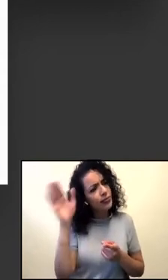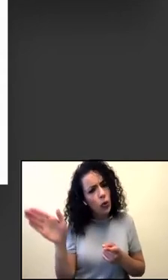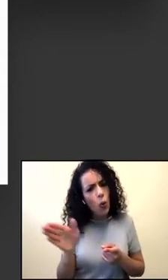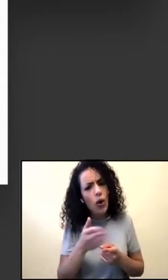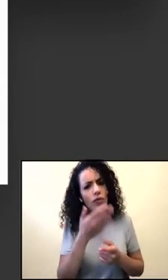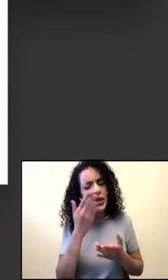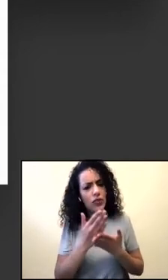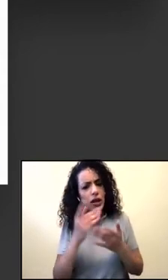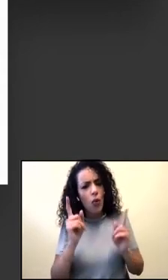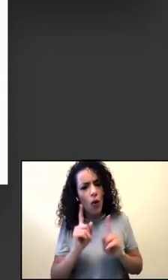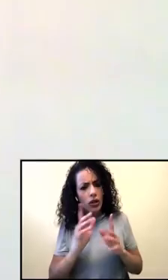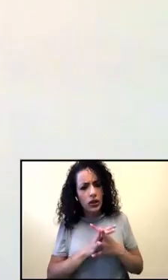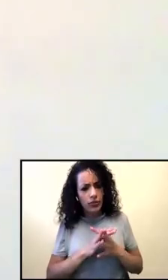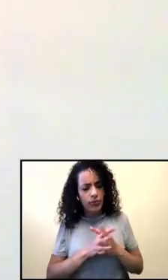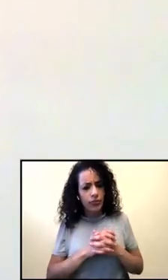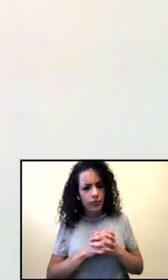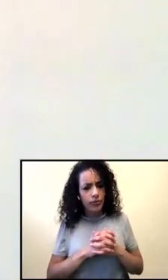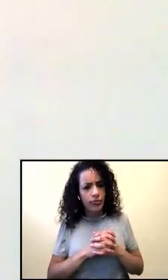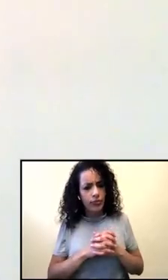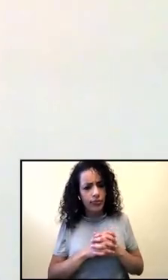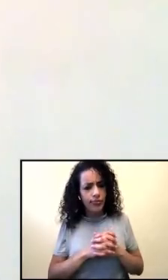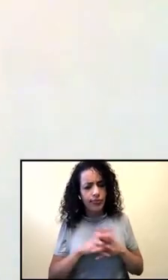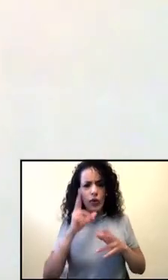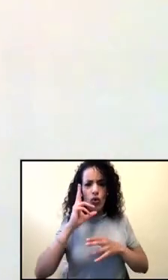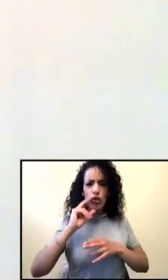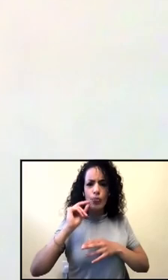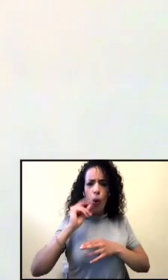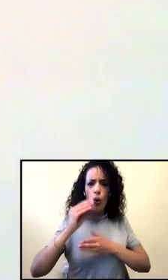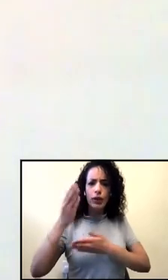you know oral history as all of you know well in the past has been seen